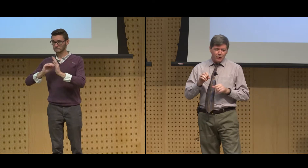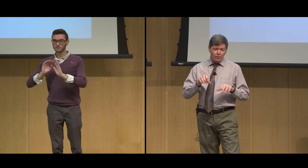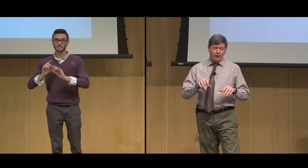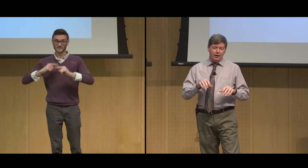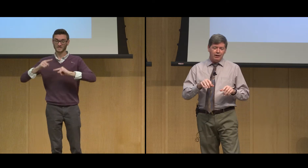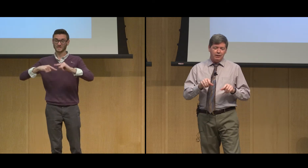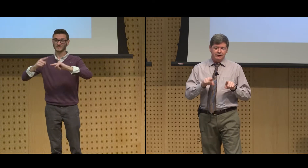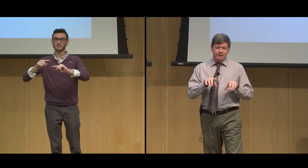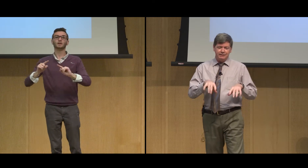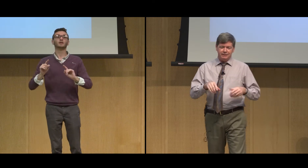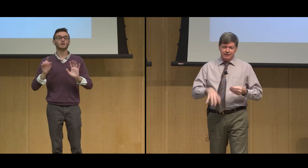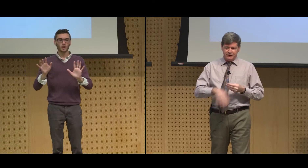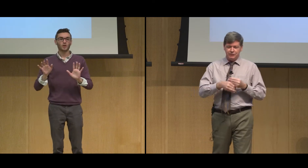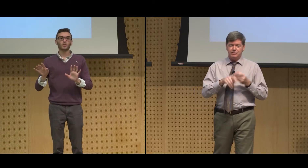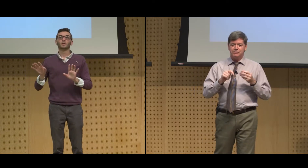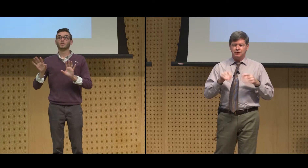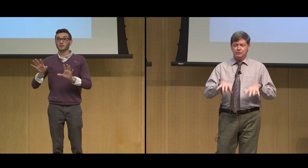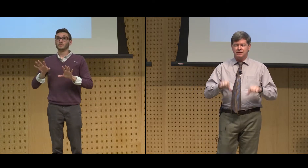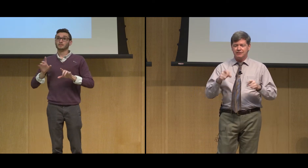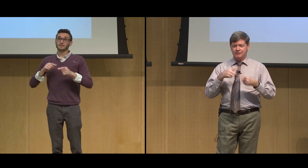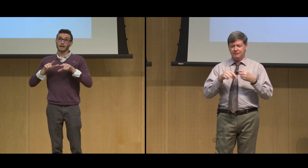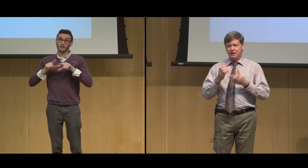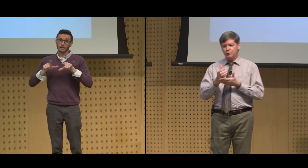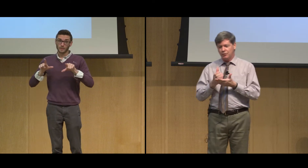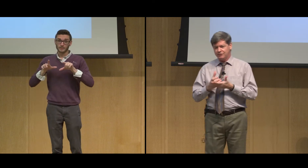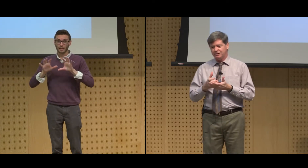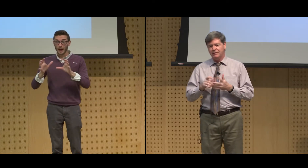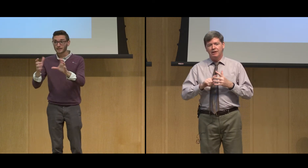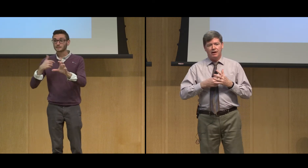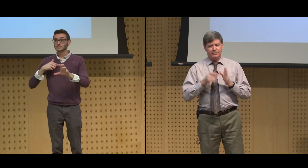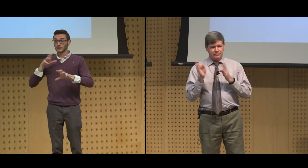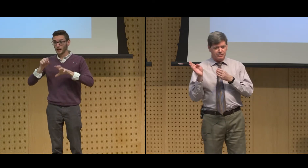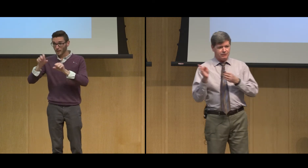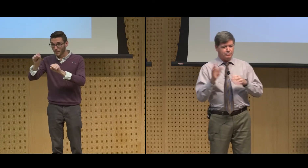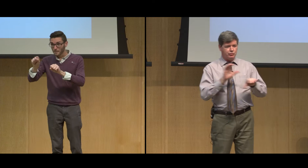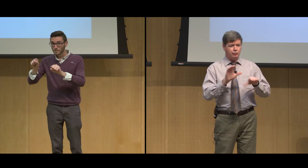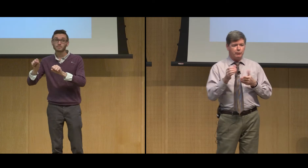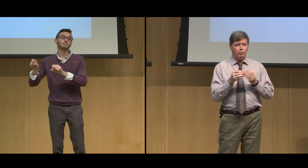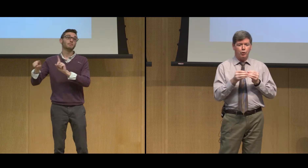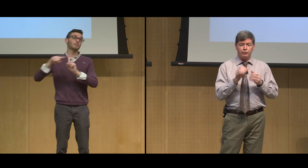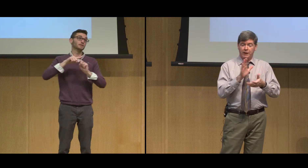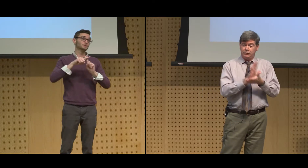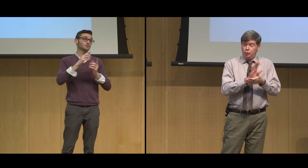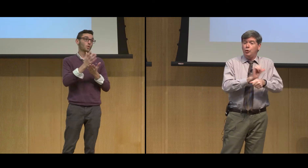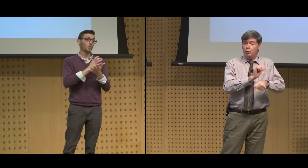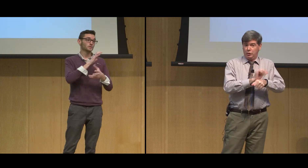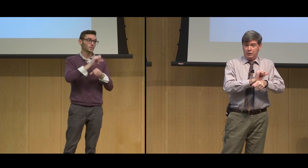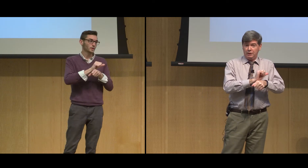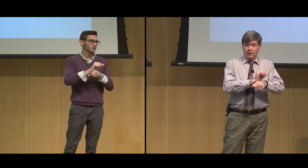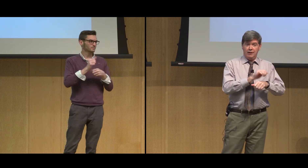So, in addition to taking the sign courses, I started doing more of my schoolwork